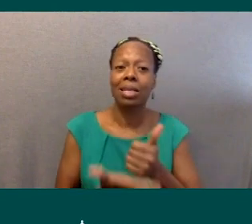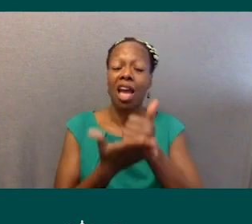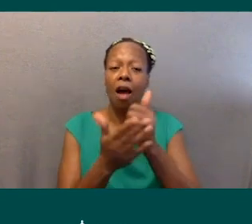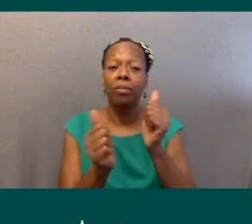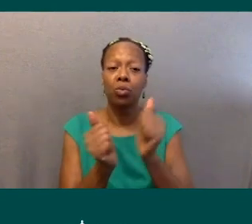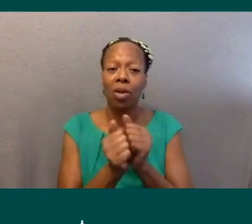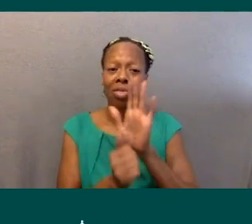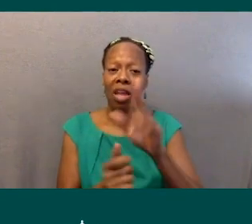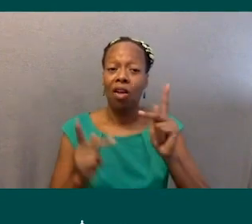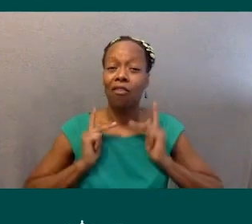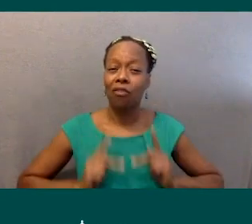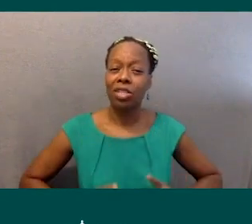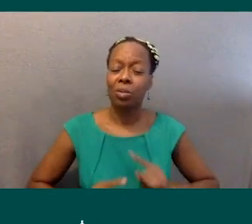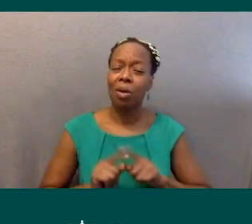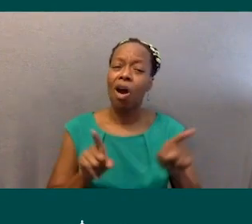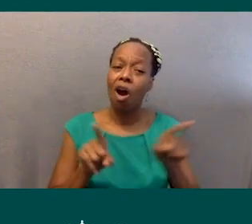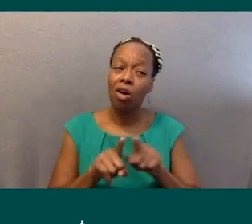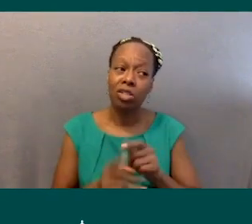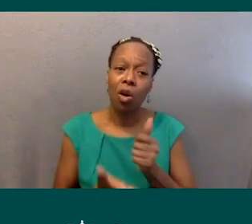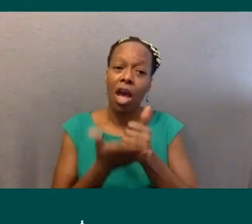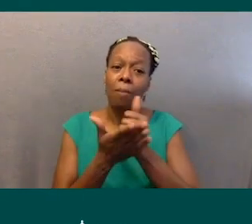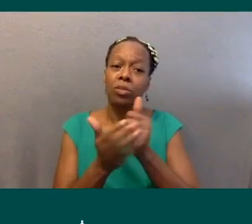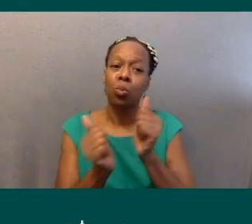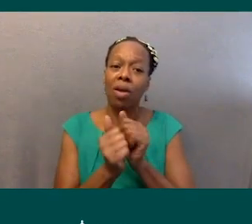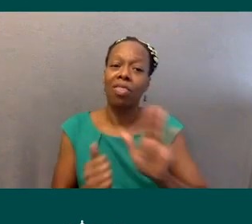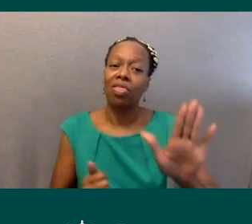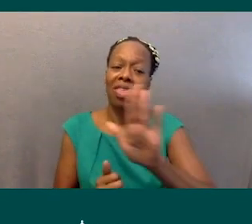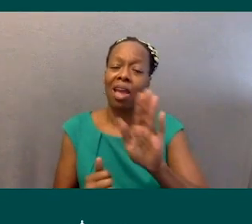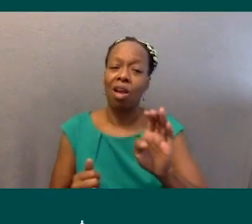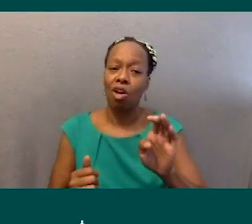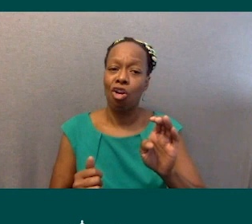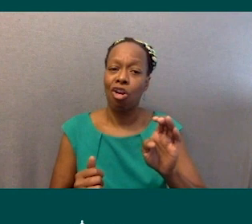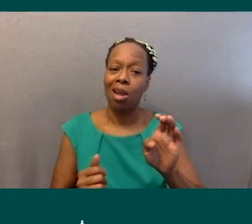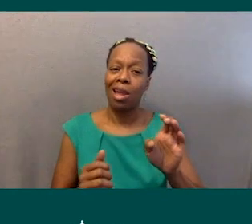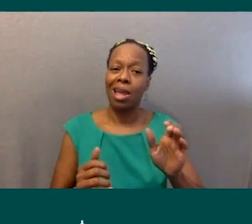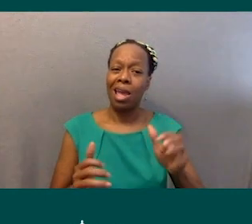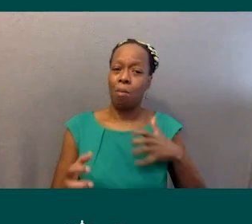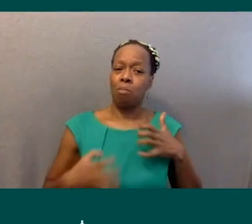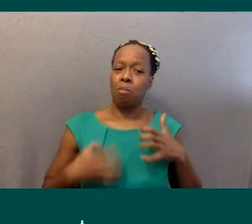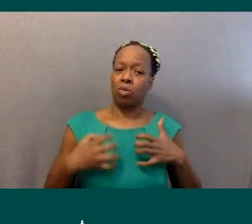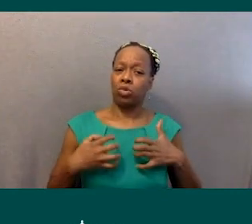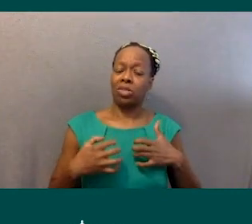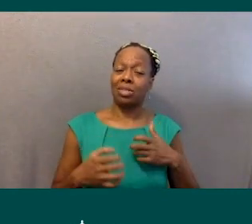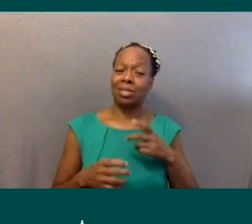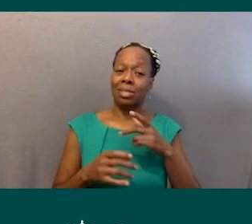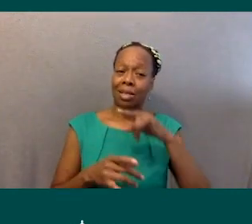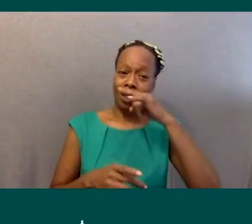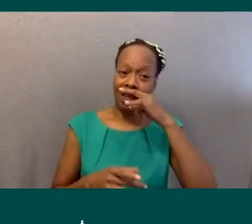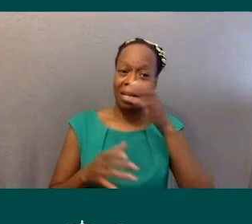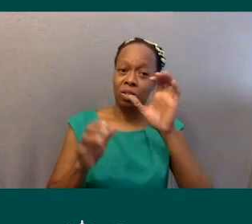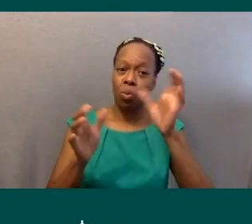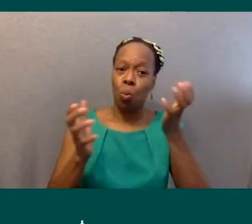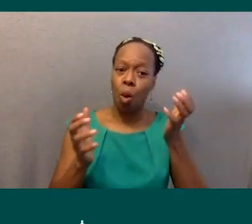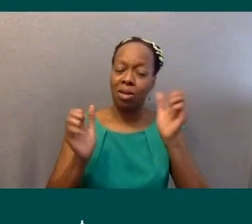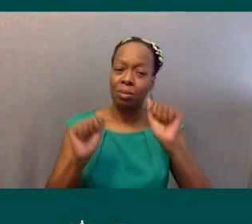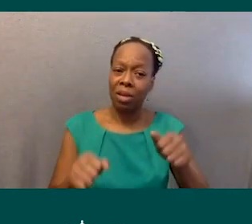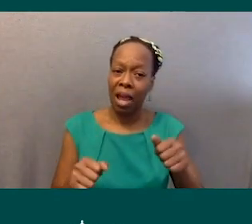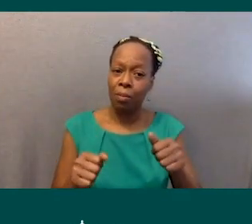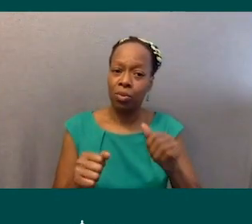Kids want to succeed, they don't wanna feel that they can't keep up with their peers. So it's really important that we get them the services,